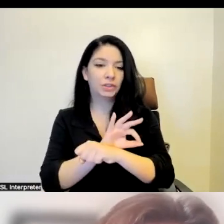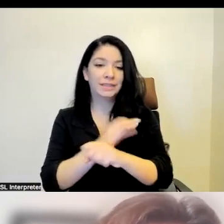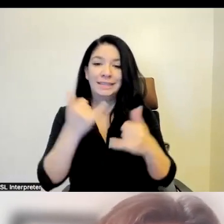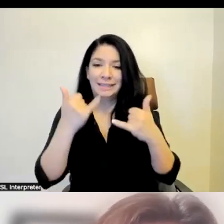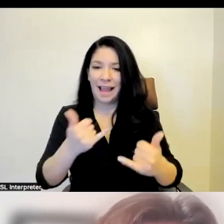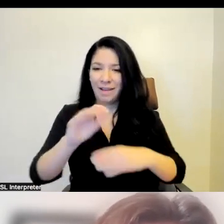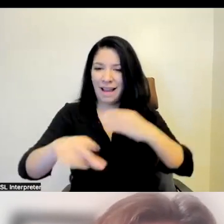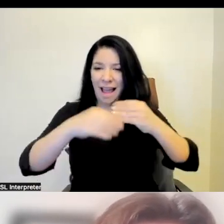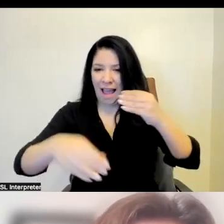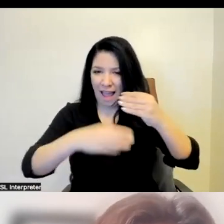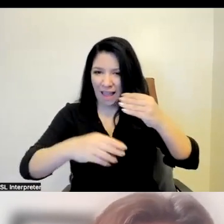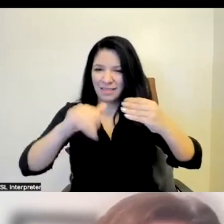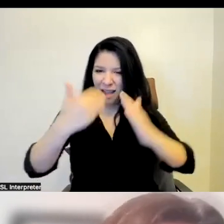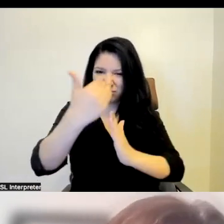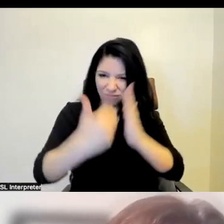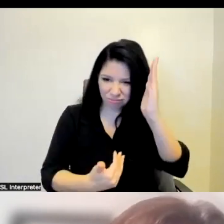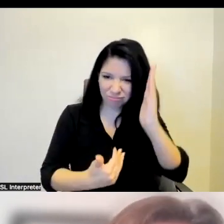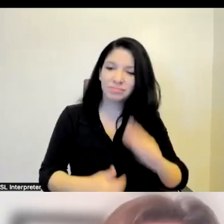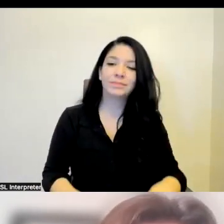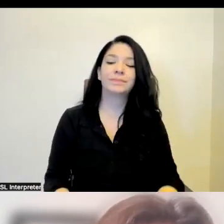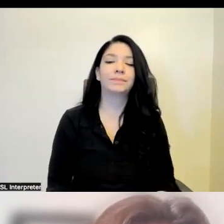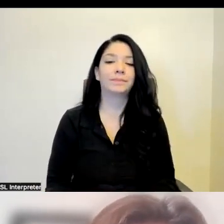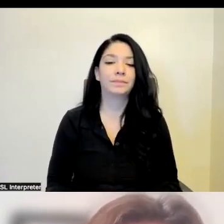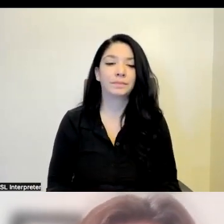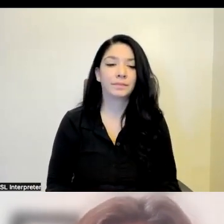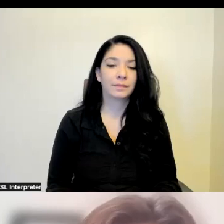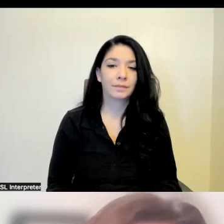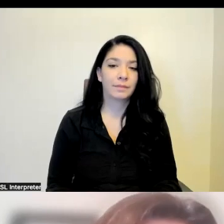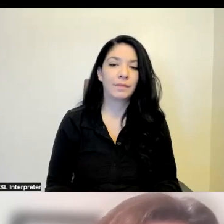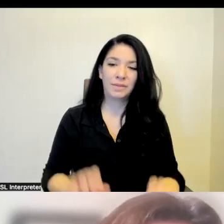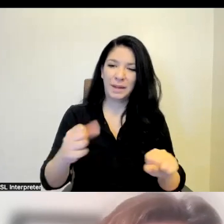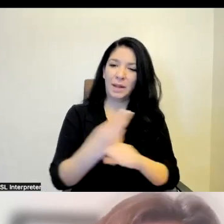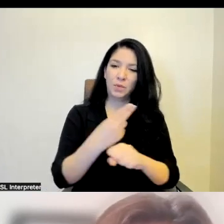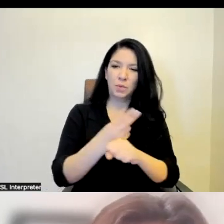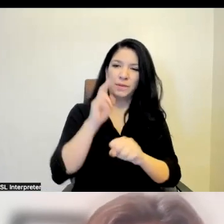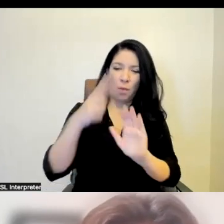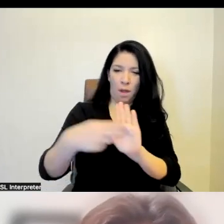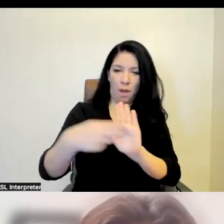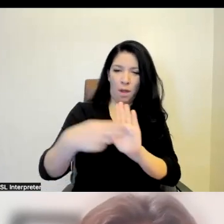sort of, blast and permitted to be used as major life activities. Next slide.